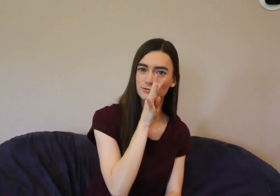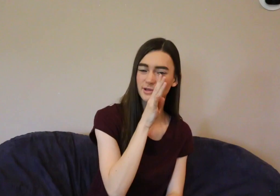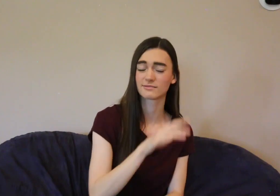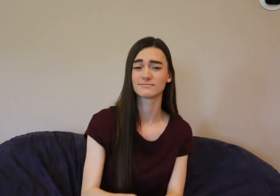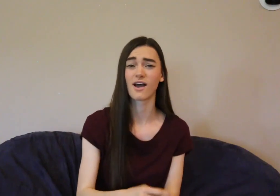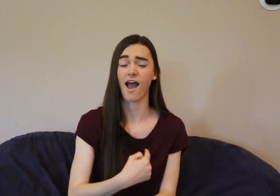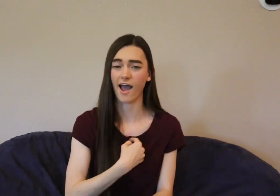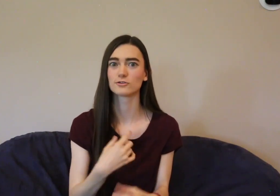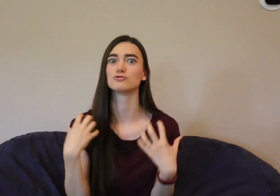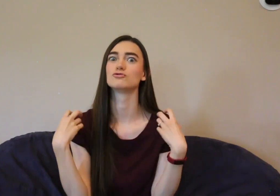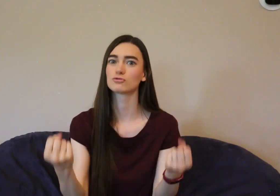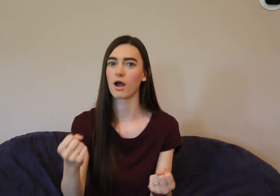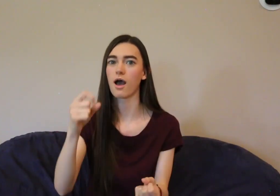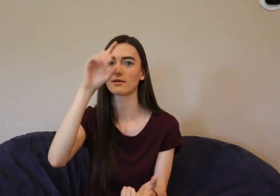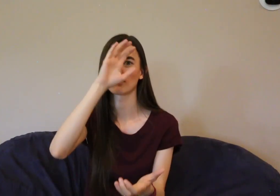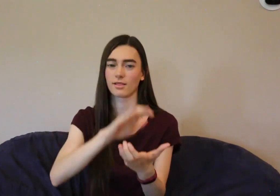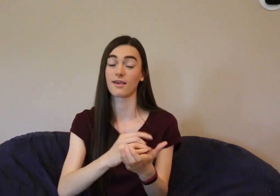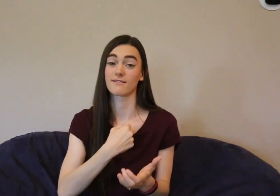and help me learn how to talk.